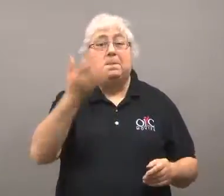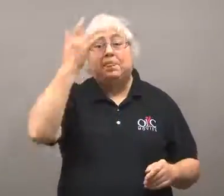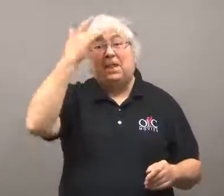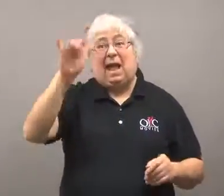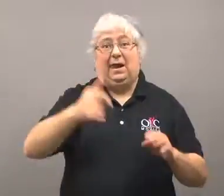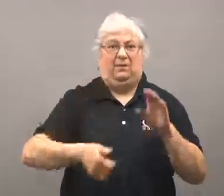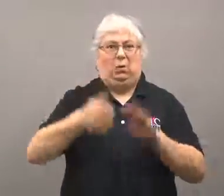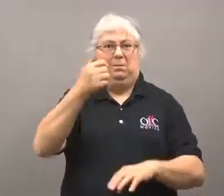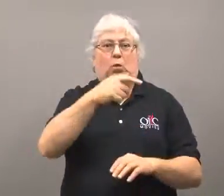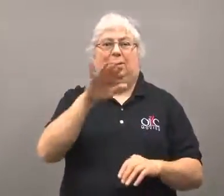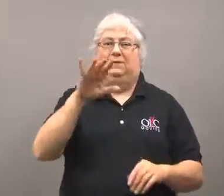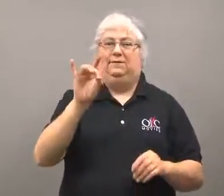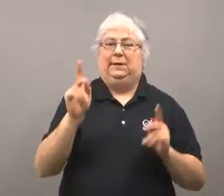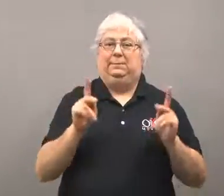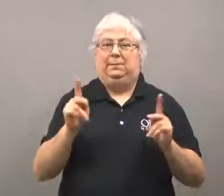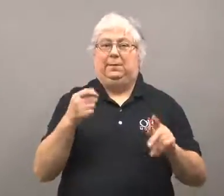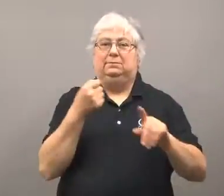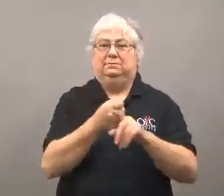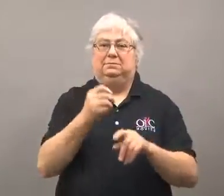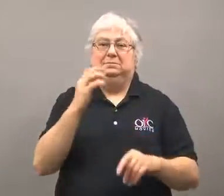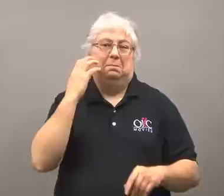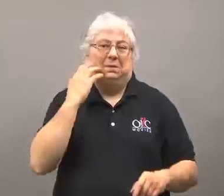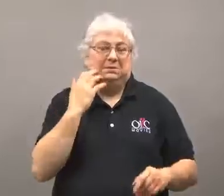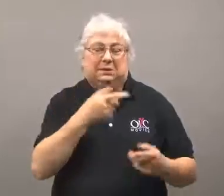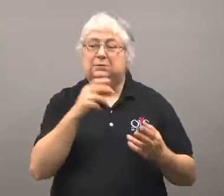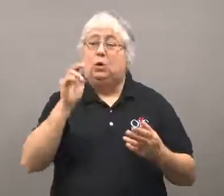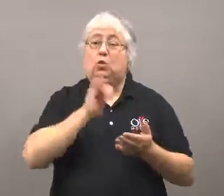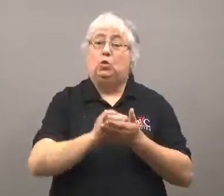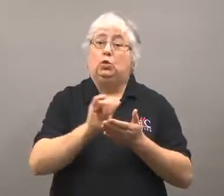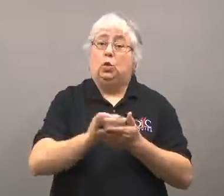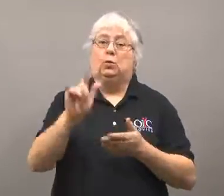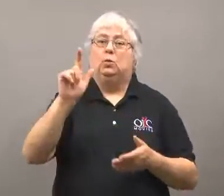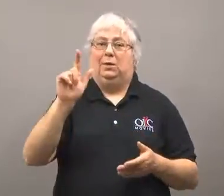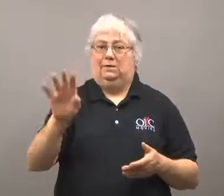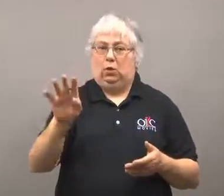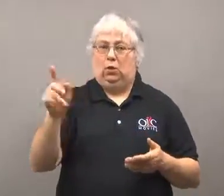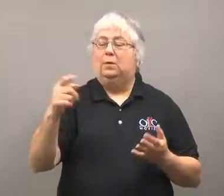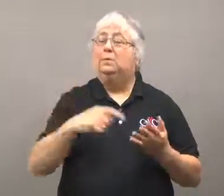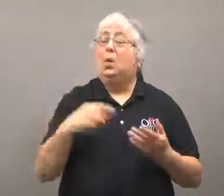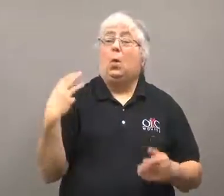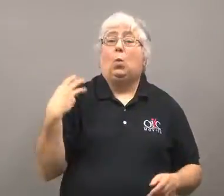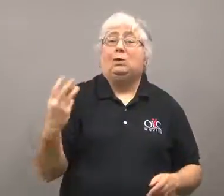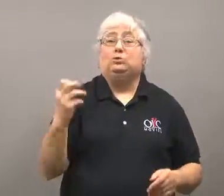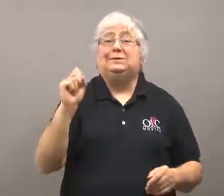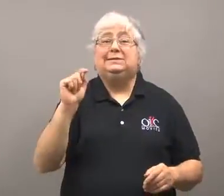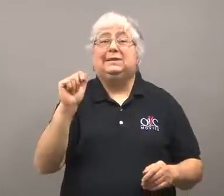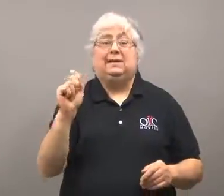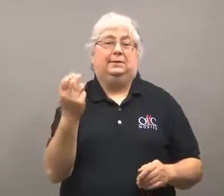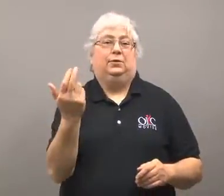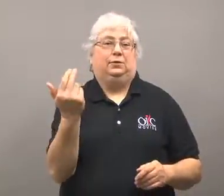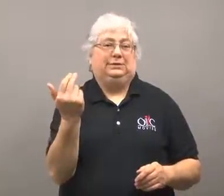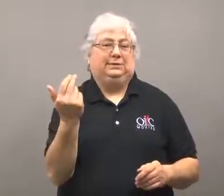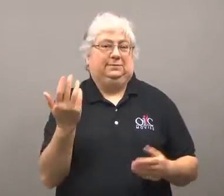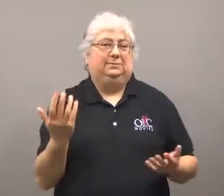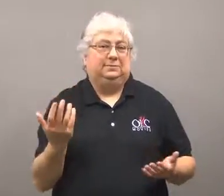California had the most cases, 58, New York had 24, and Washington state, 13.